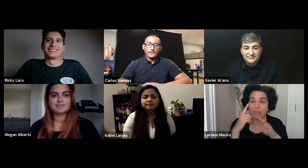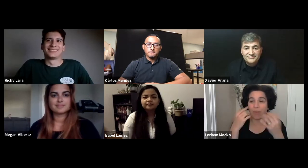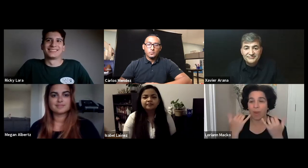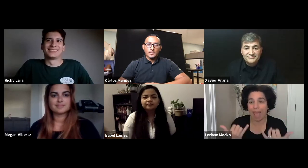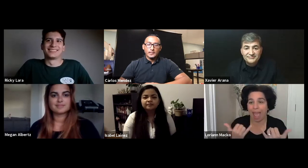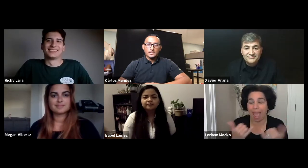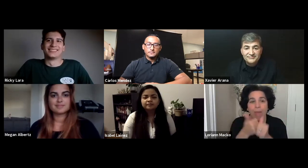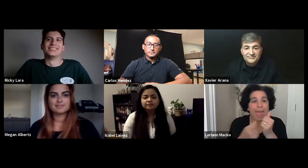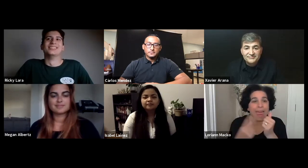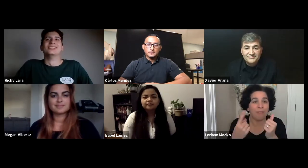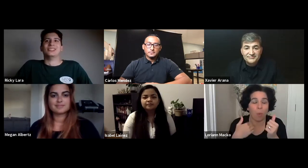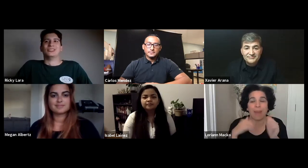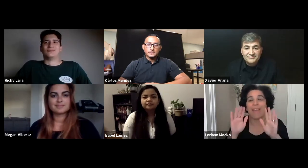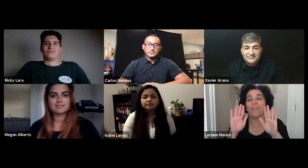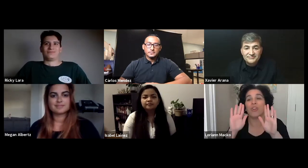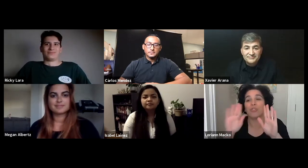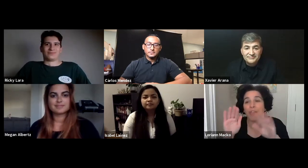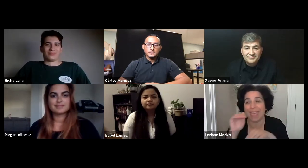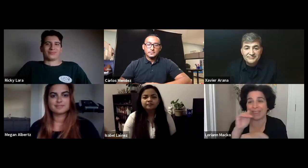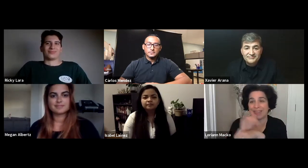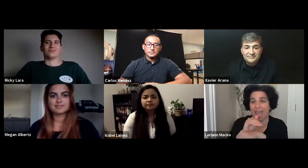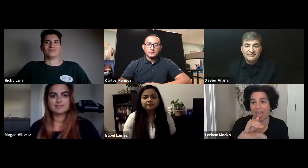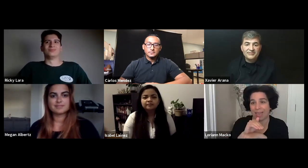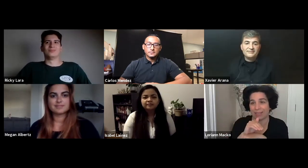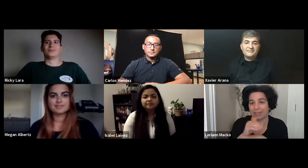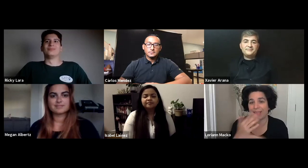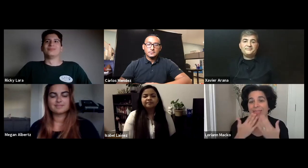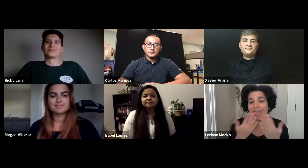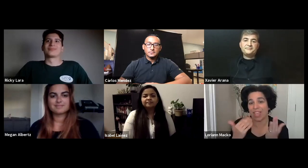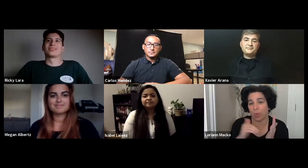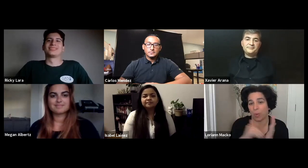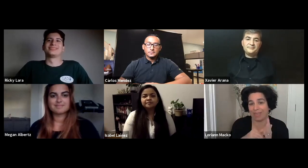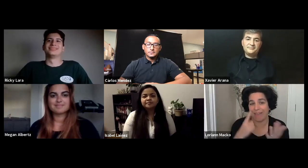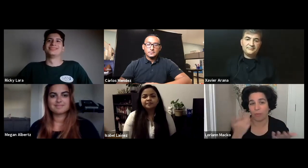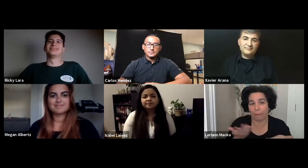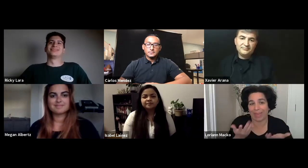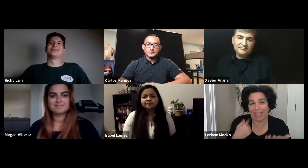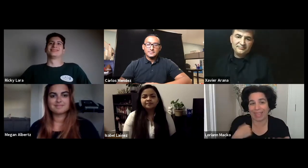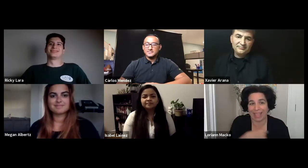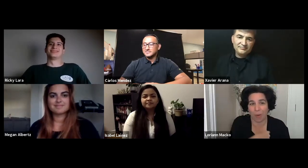So I am gonna close for now. It was a great night.